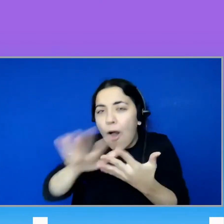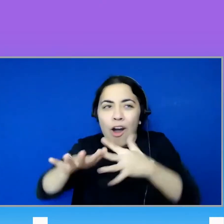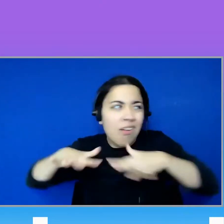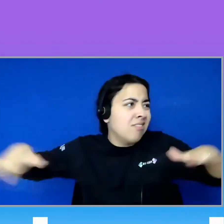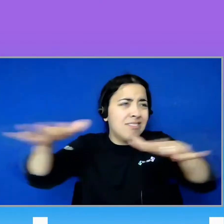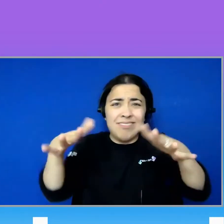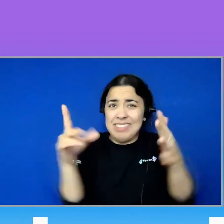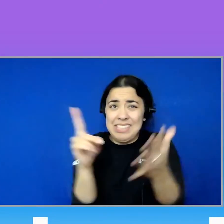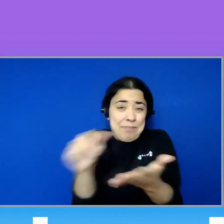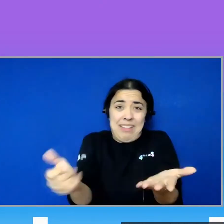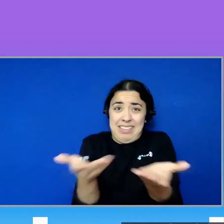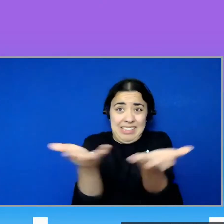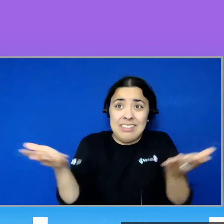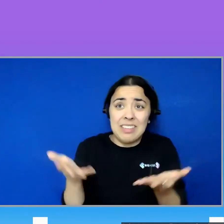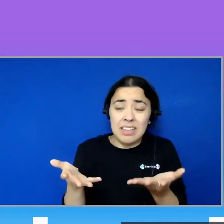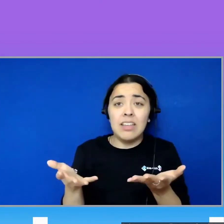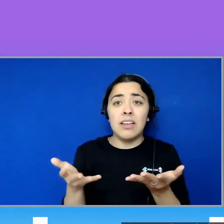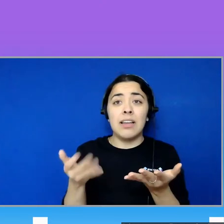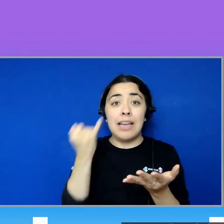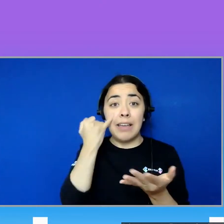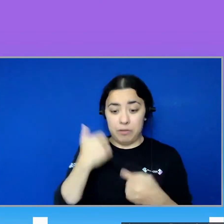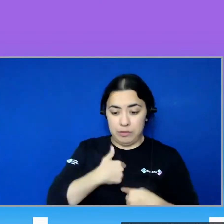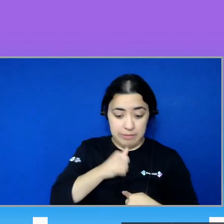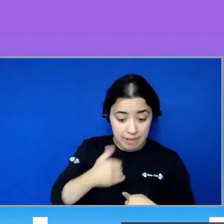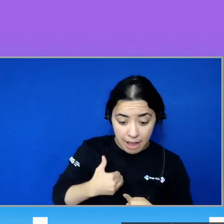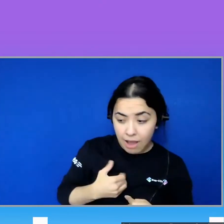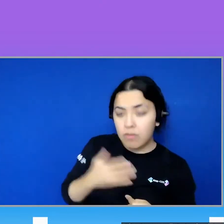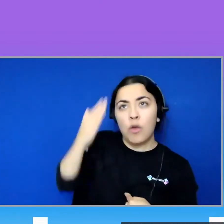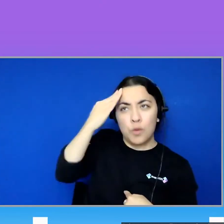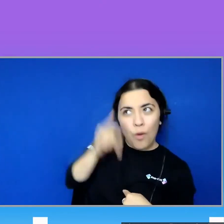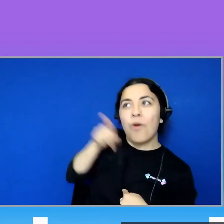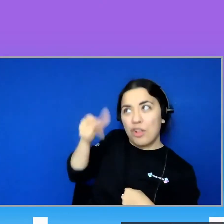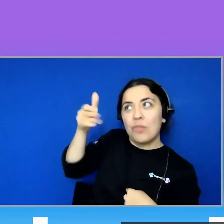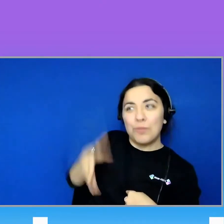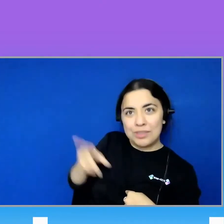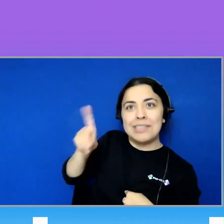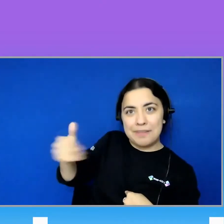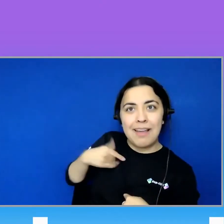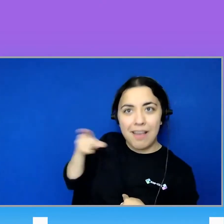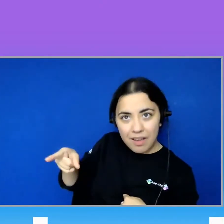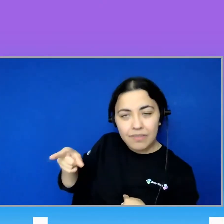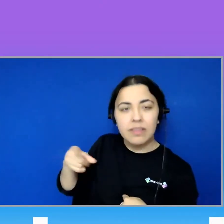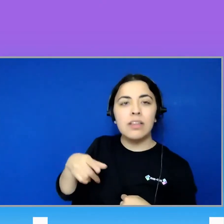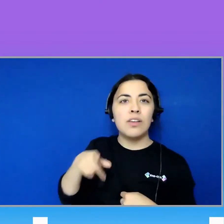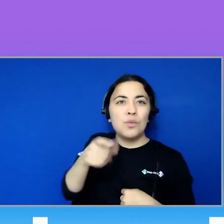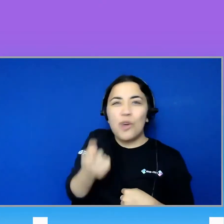you didn't have a disability yourself, you knew somebody that